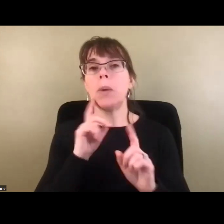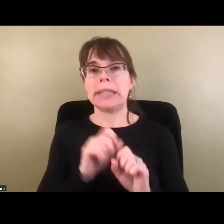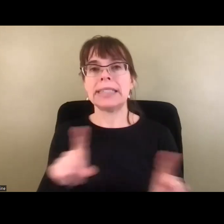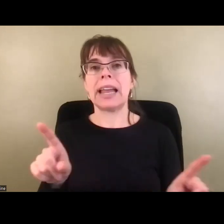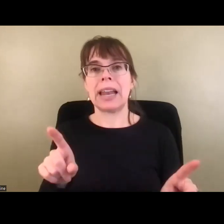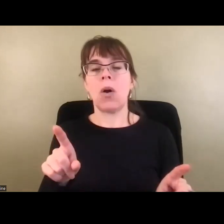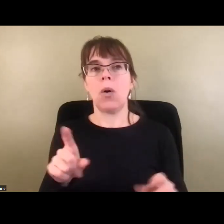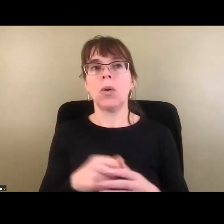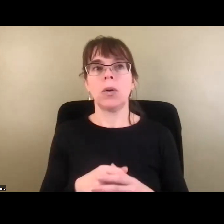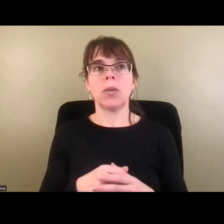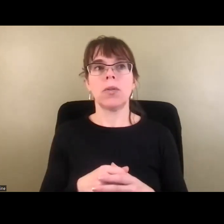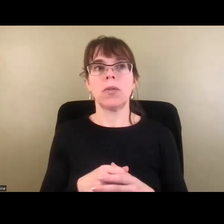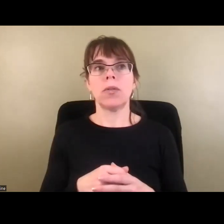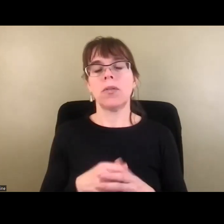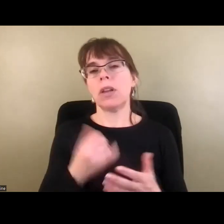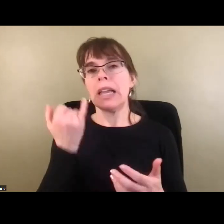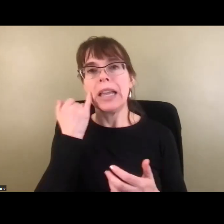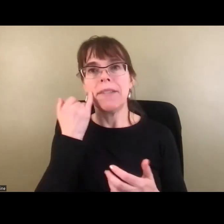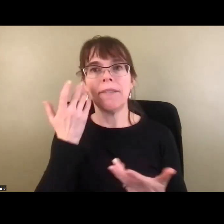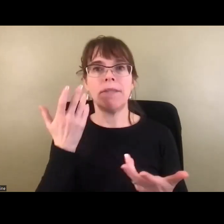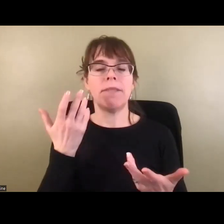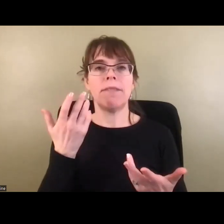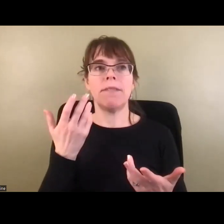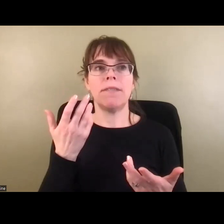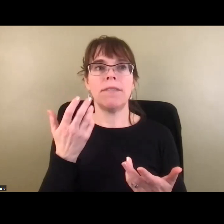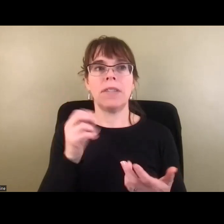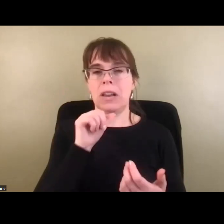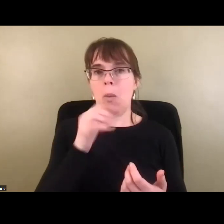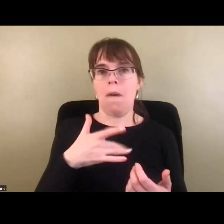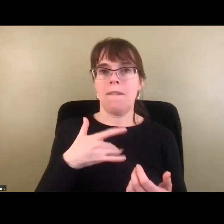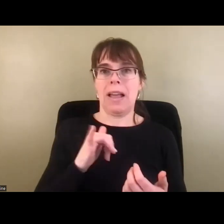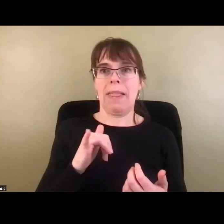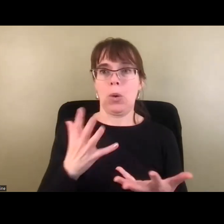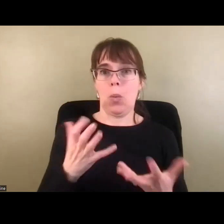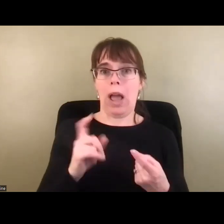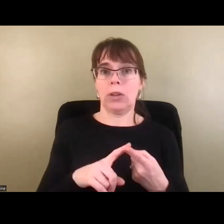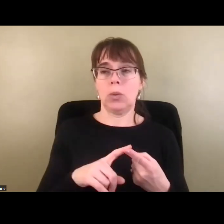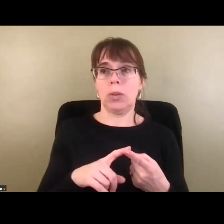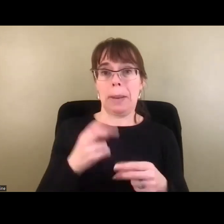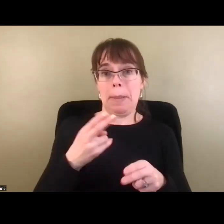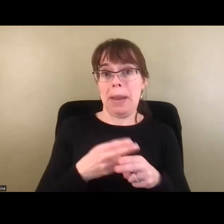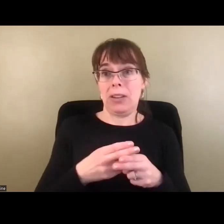as well. Just in case you don't feel like you want to mention anything now, you have